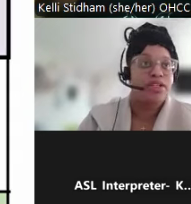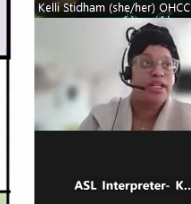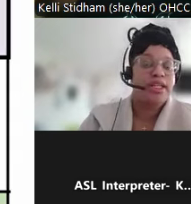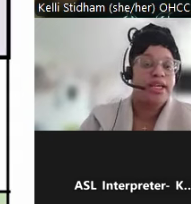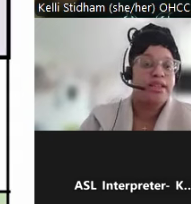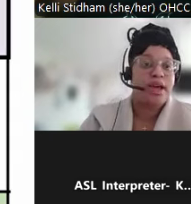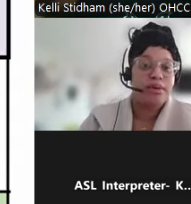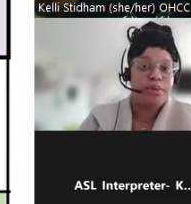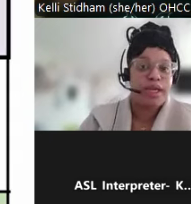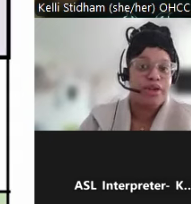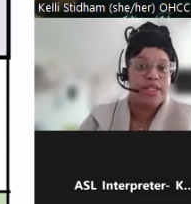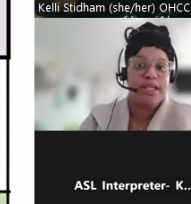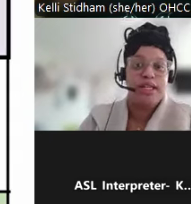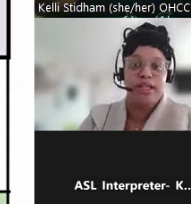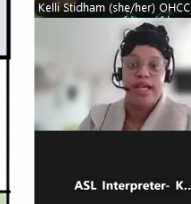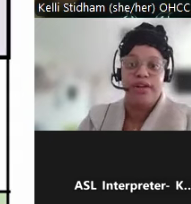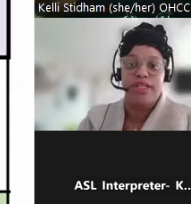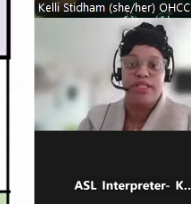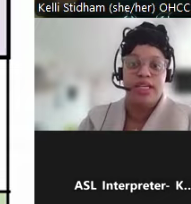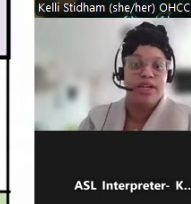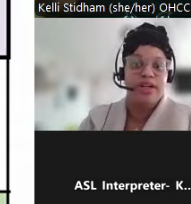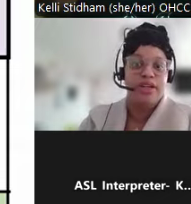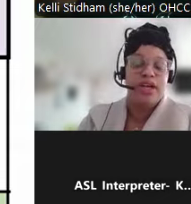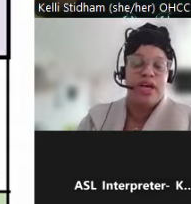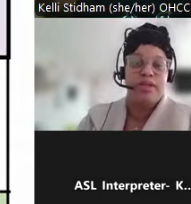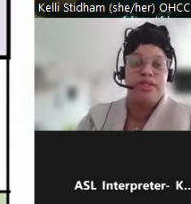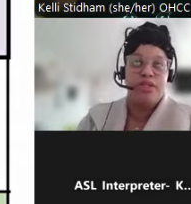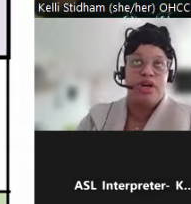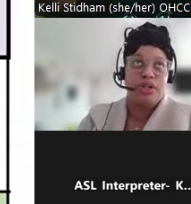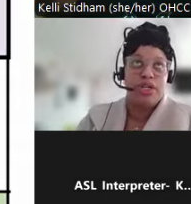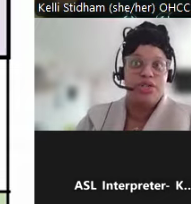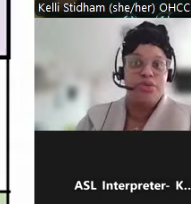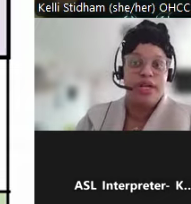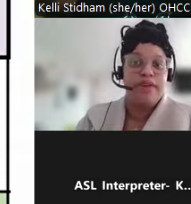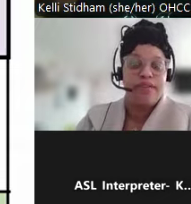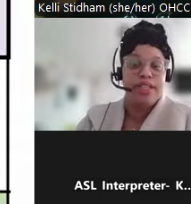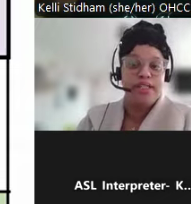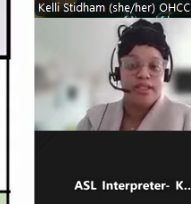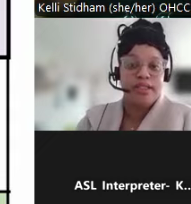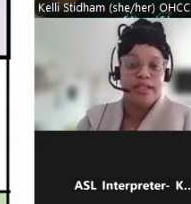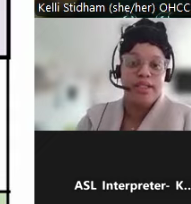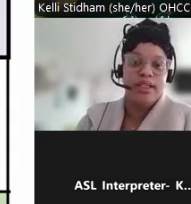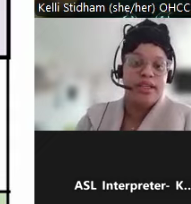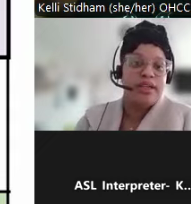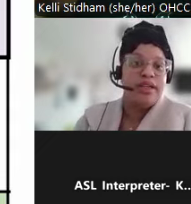currently. That will be increasing later